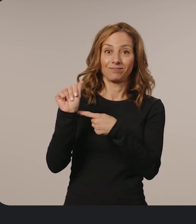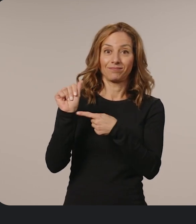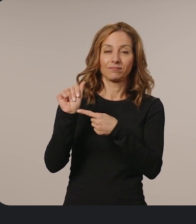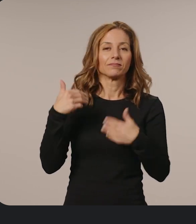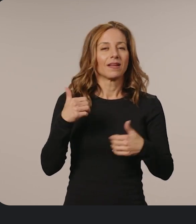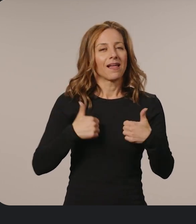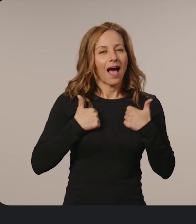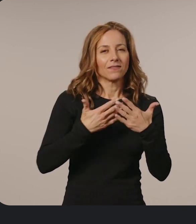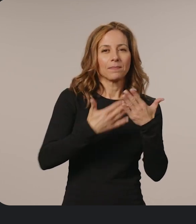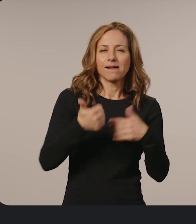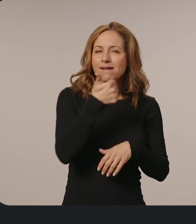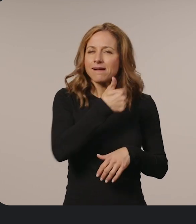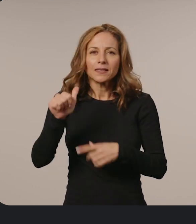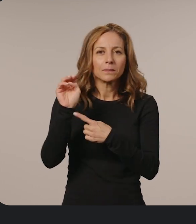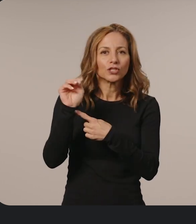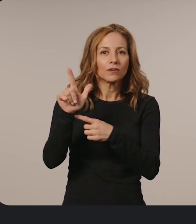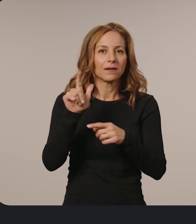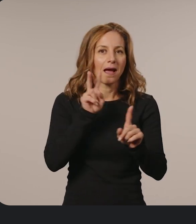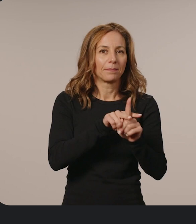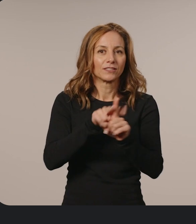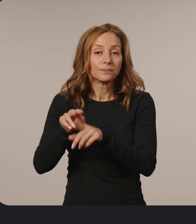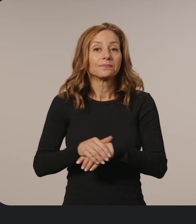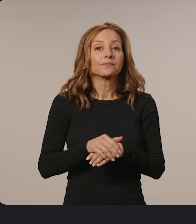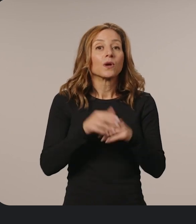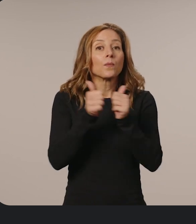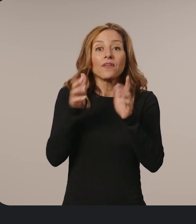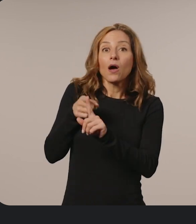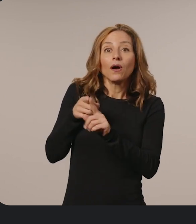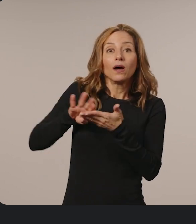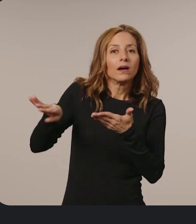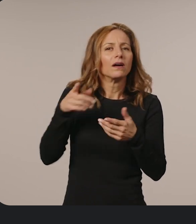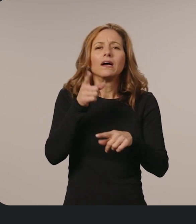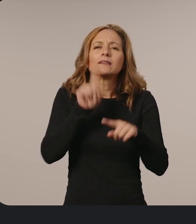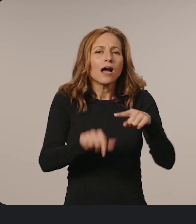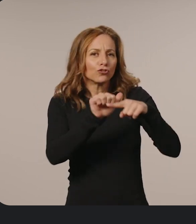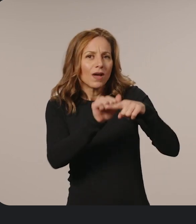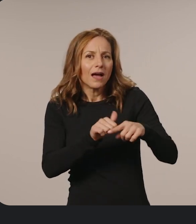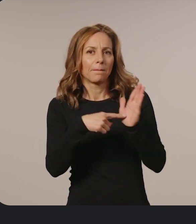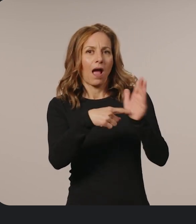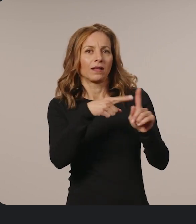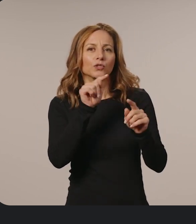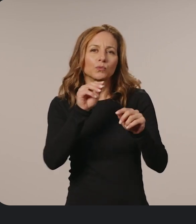Data is the lifeblood of any machine learning application. Without it there is no way you can train a model to infer.